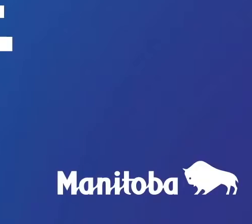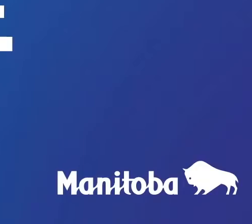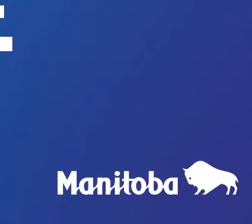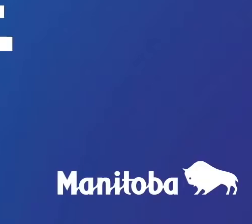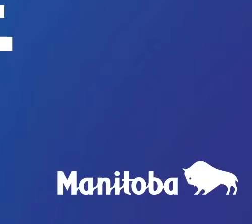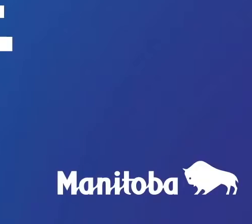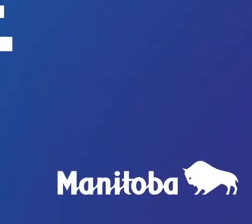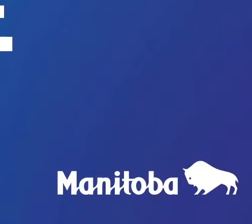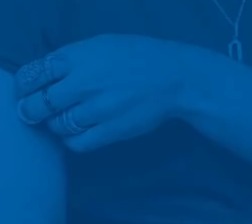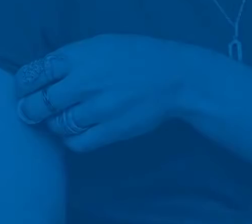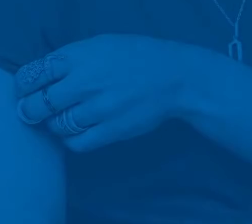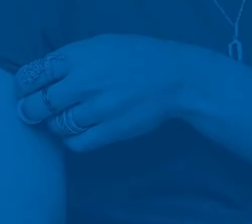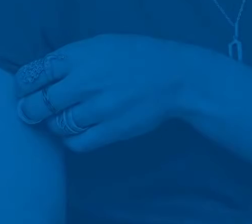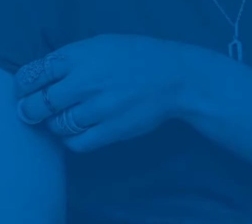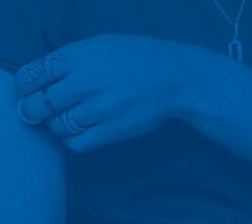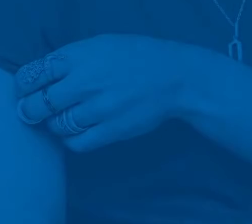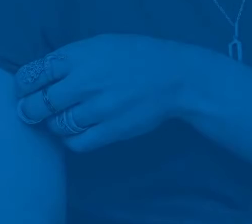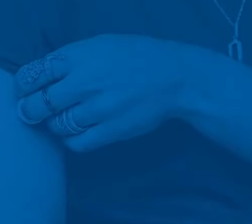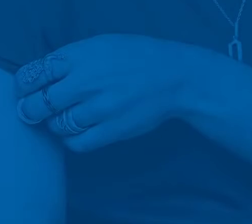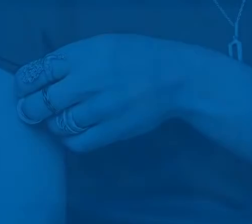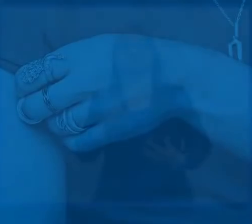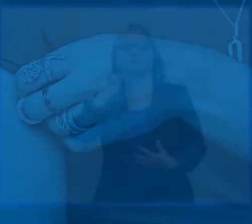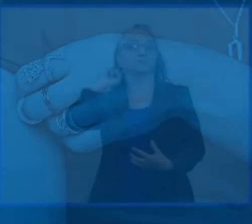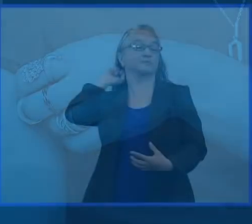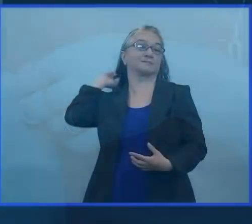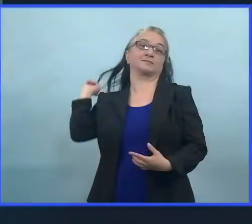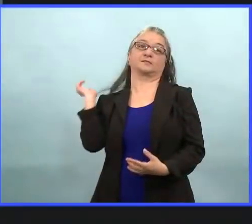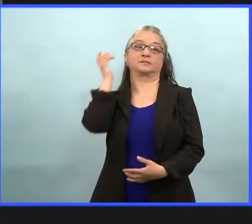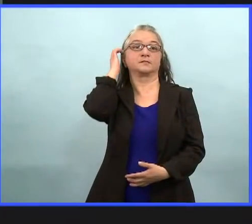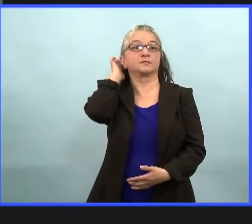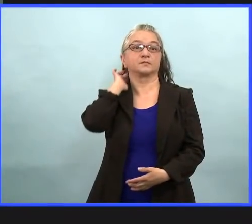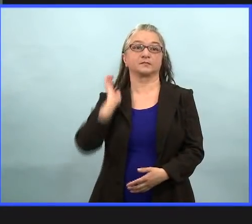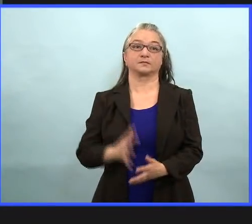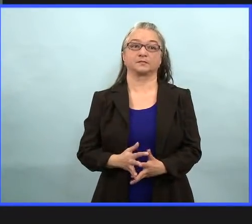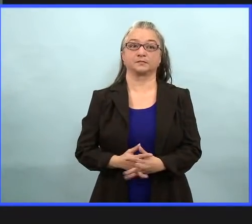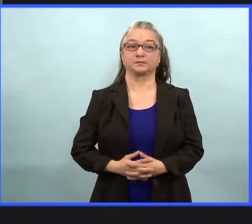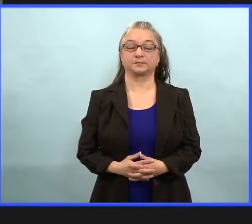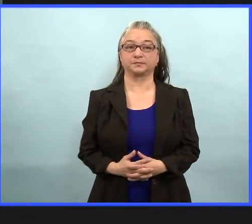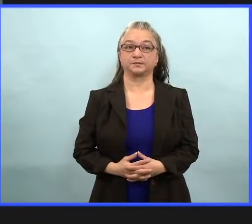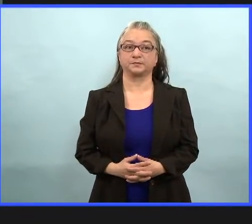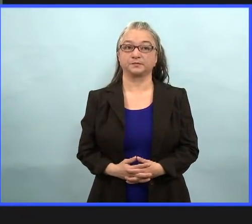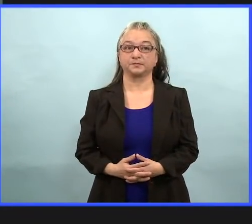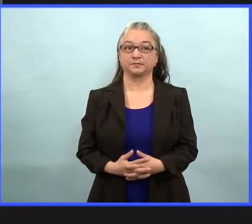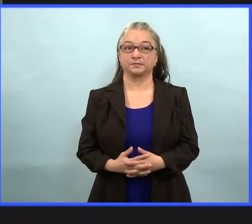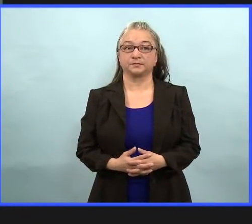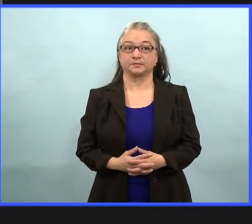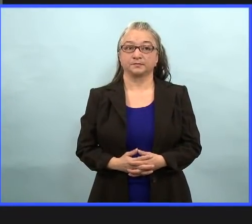here with us